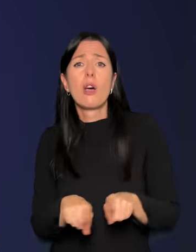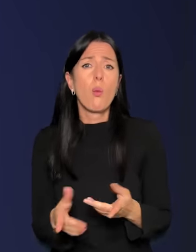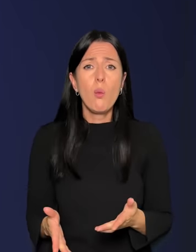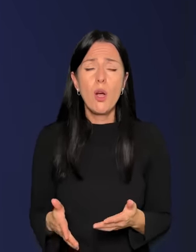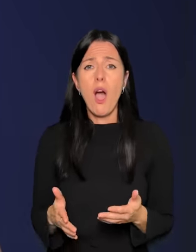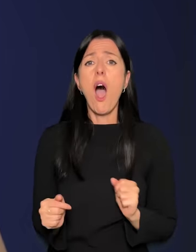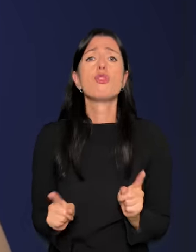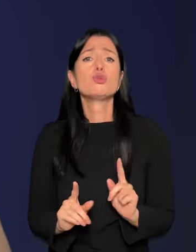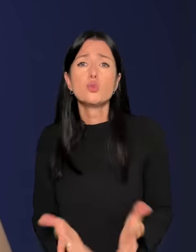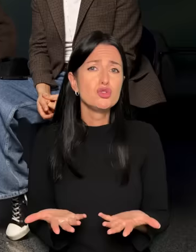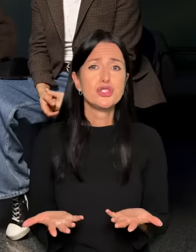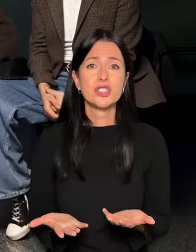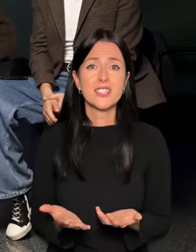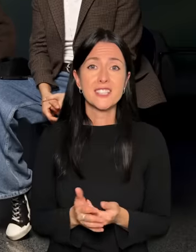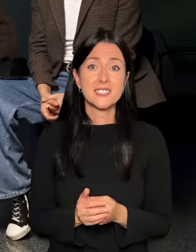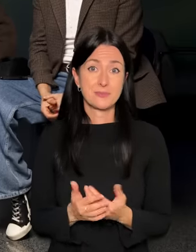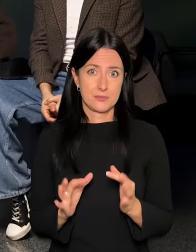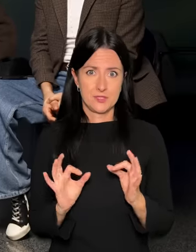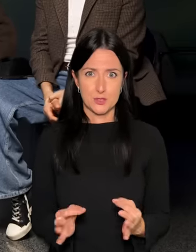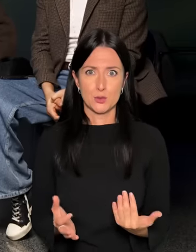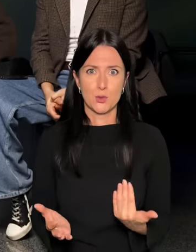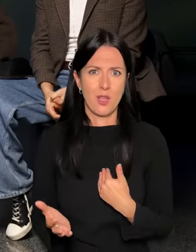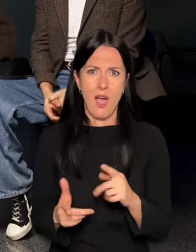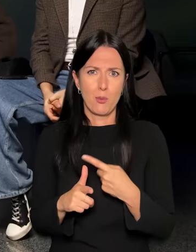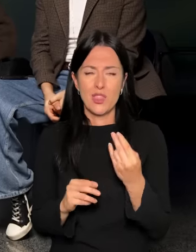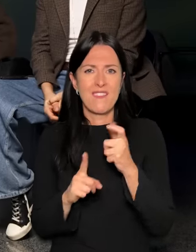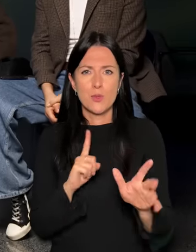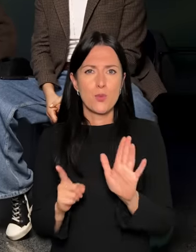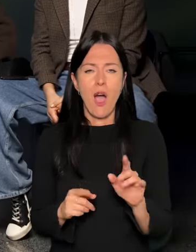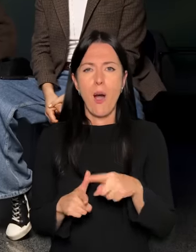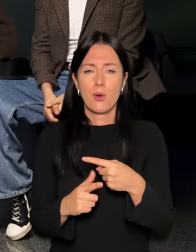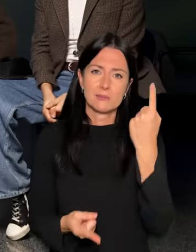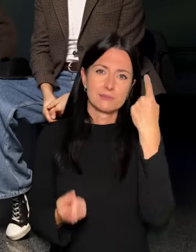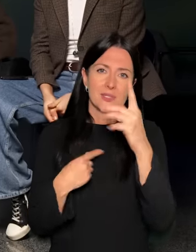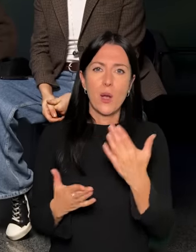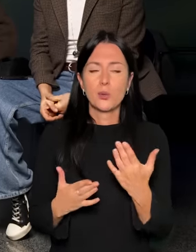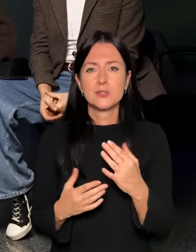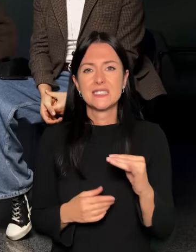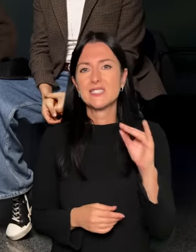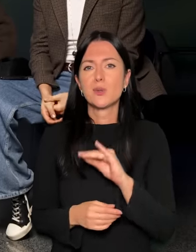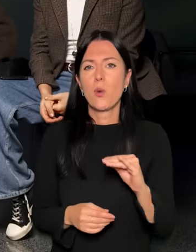"What happened? Tell me what happened." Of course, I either don't respond, or I come up with some story